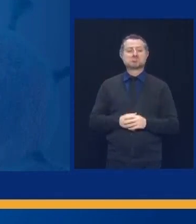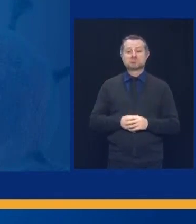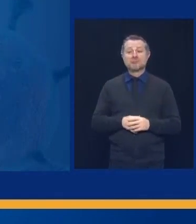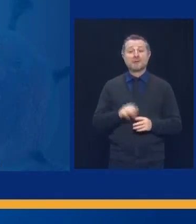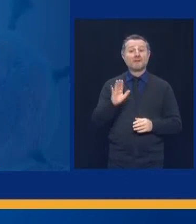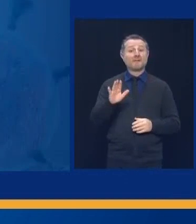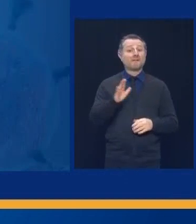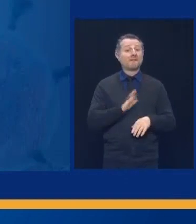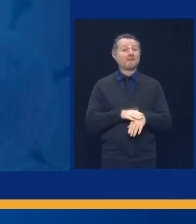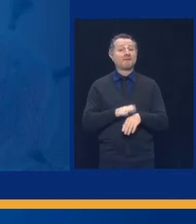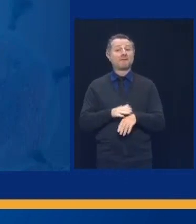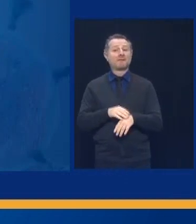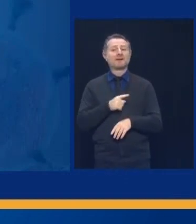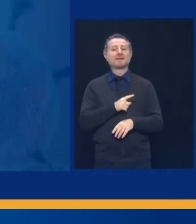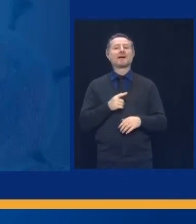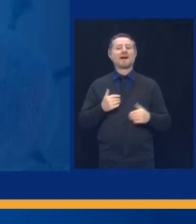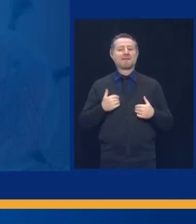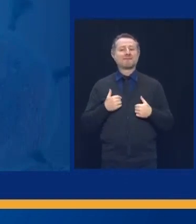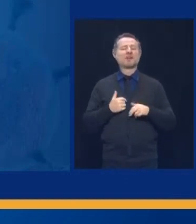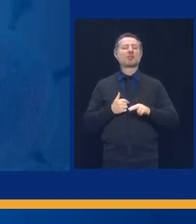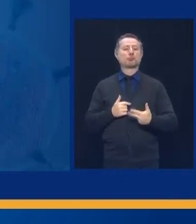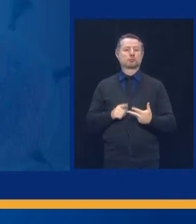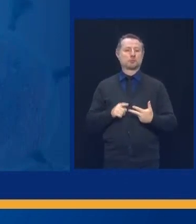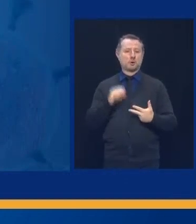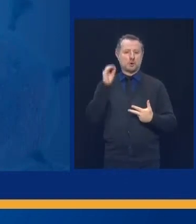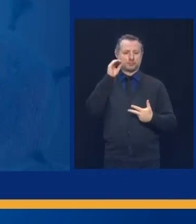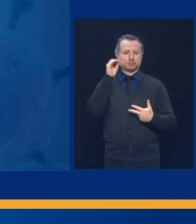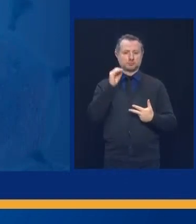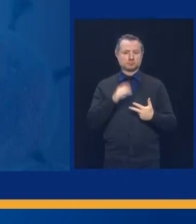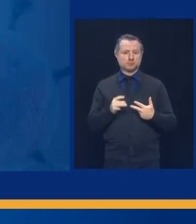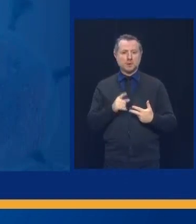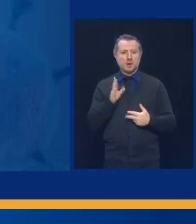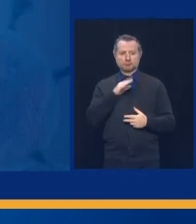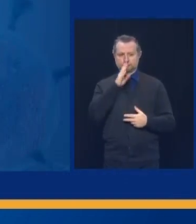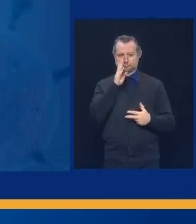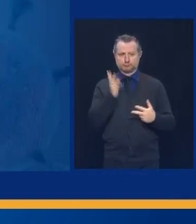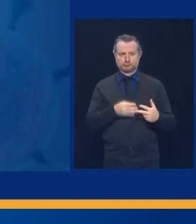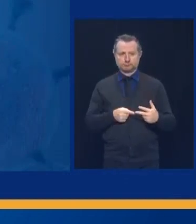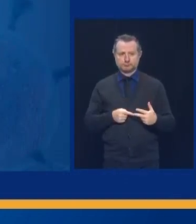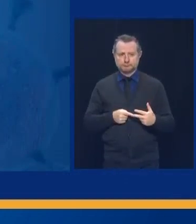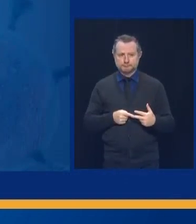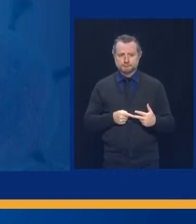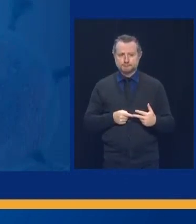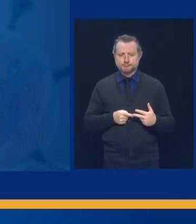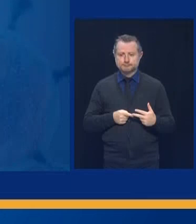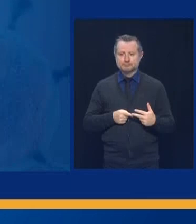THE ECONOMY. SO LET THE VIRUS SPREAD.